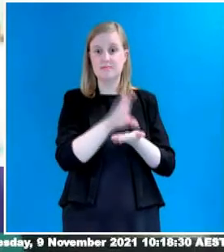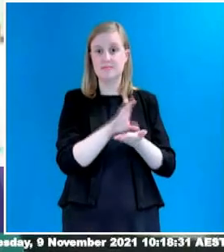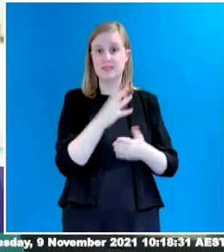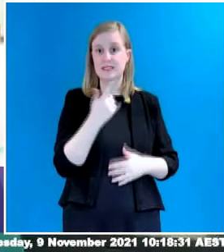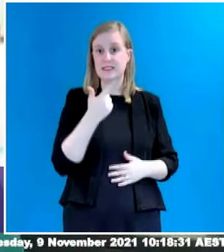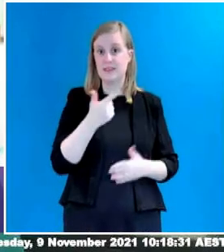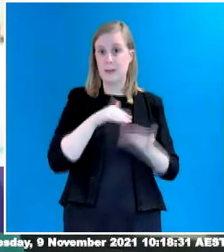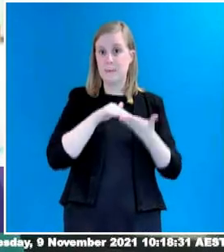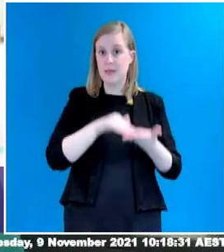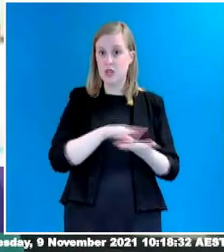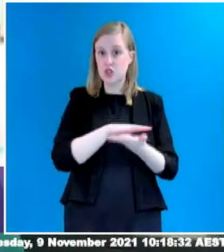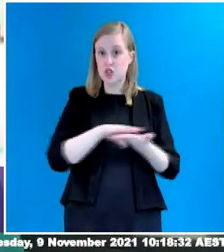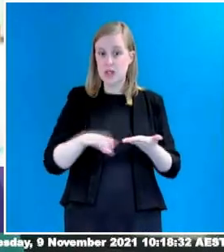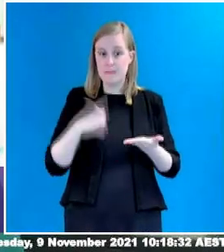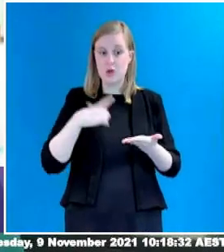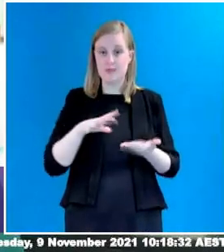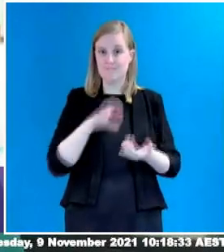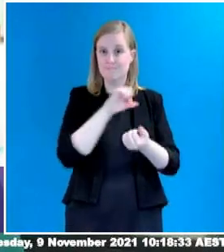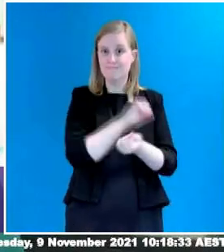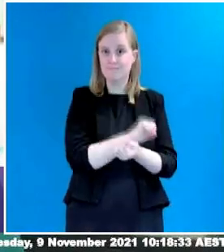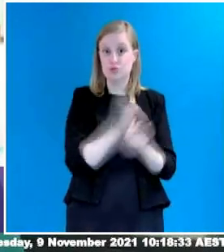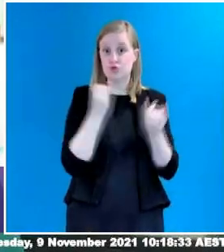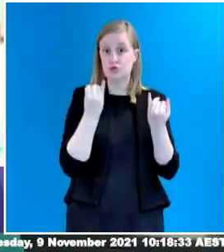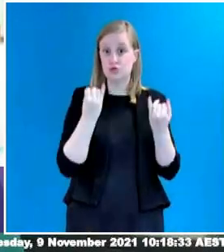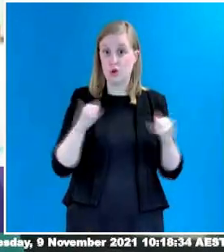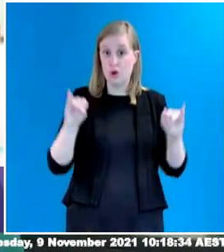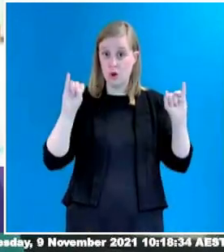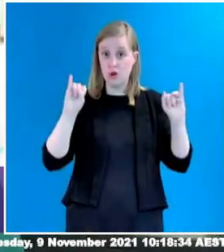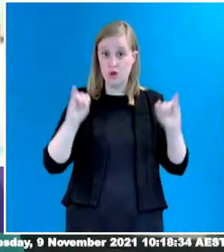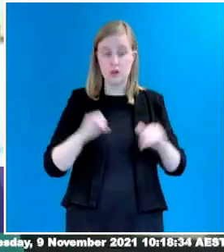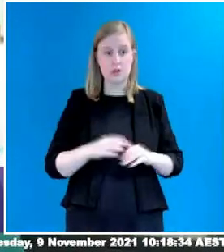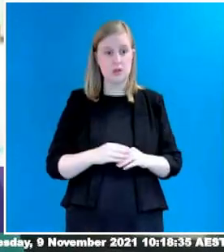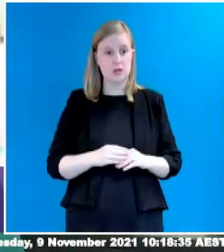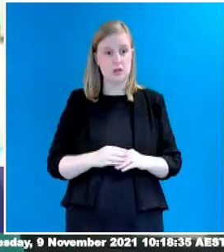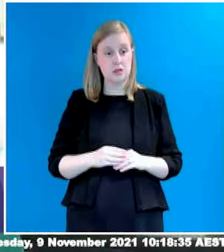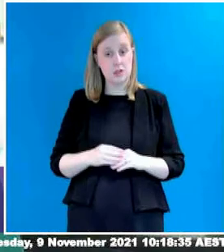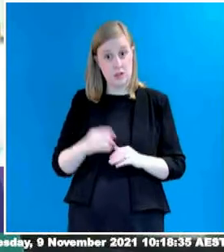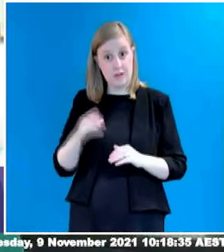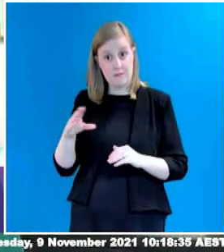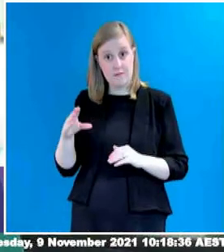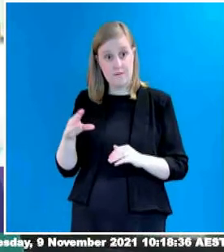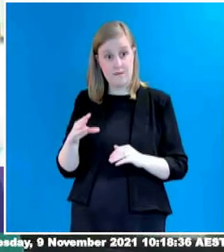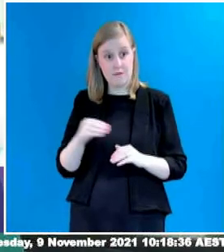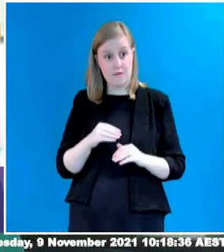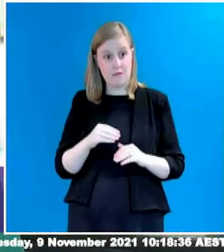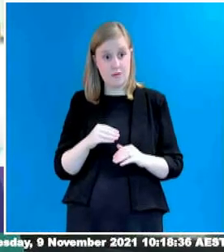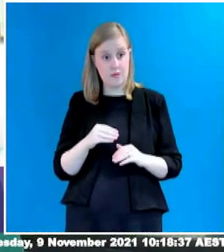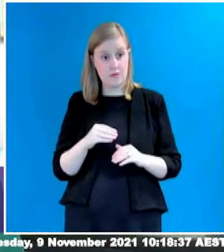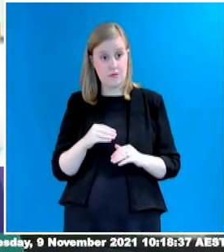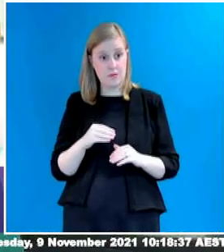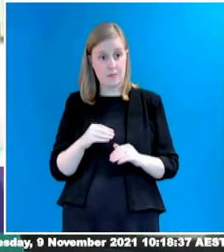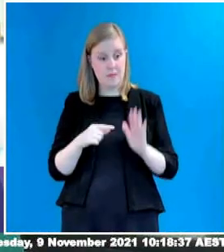There have been other cases about --- There is a specific provision that allows for compensation in the